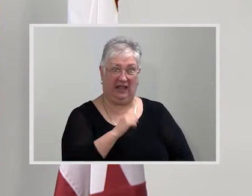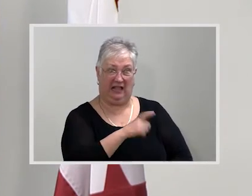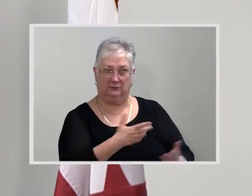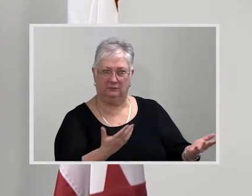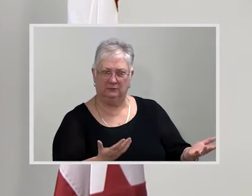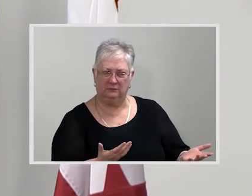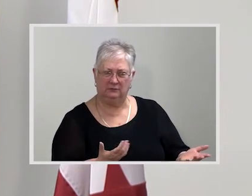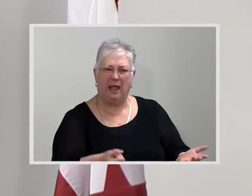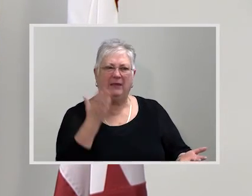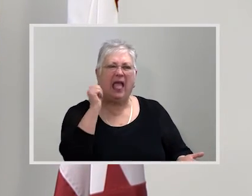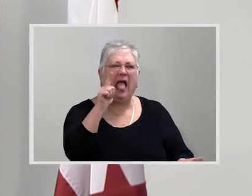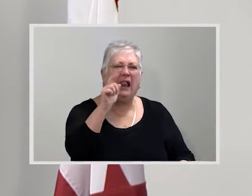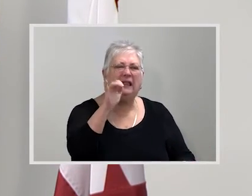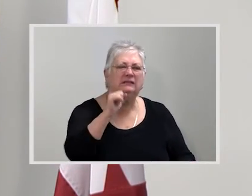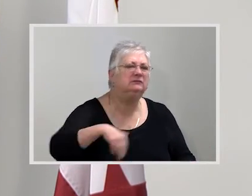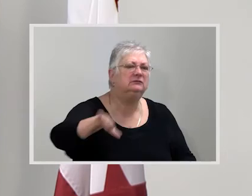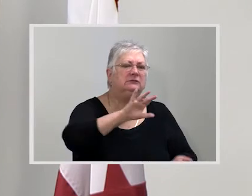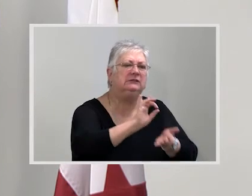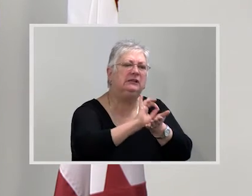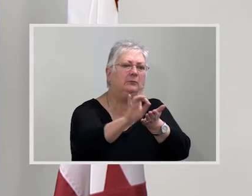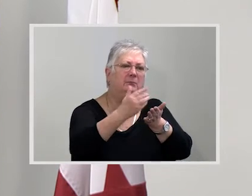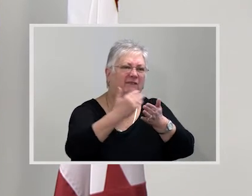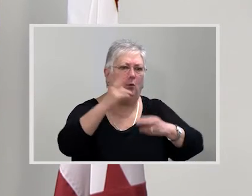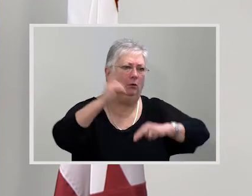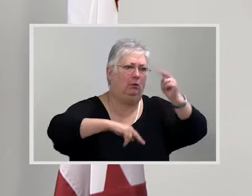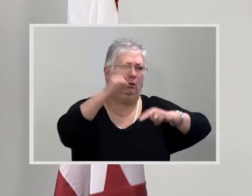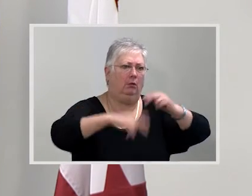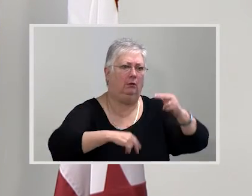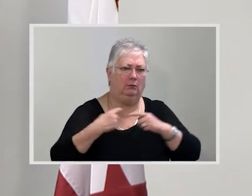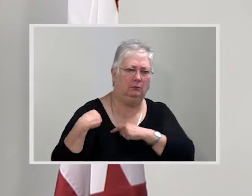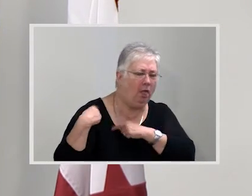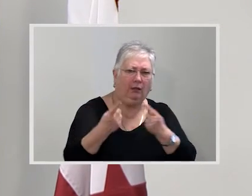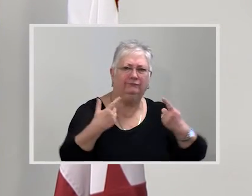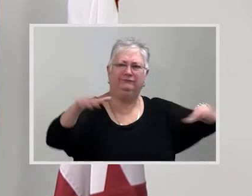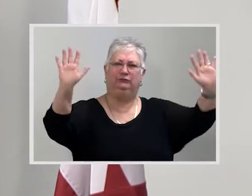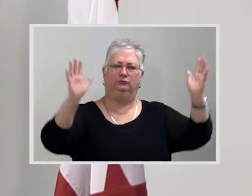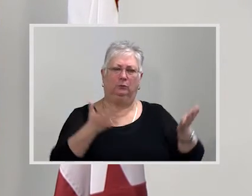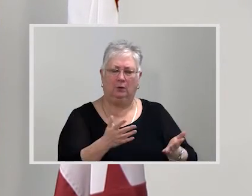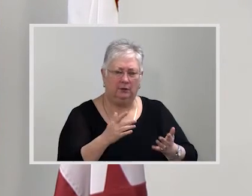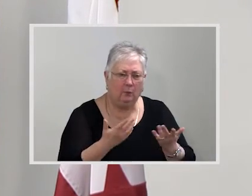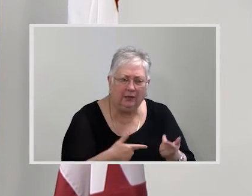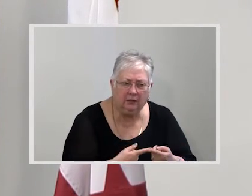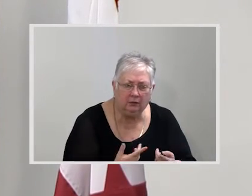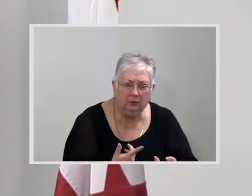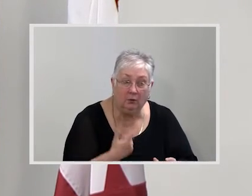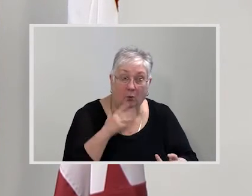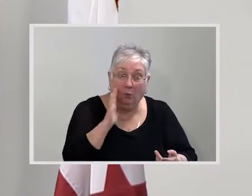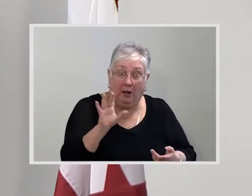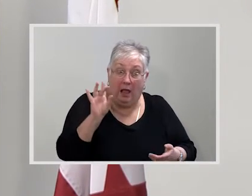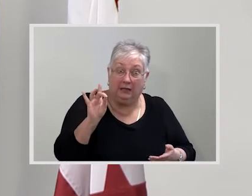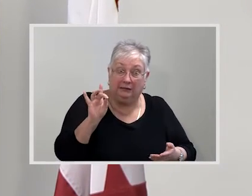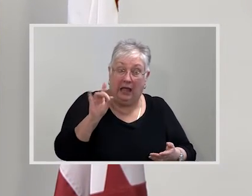NEXT EIGHT WEEKS BEFORE THE CONSTRUCTION SEASON IS OVER? AND THEY SAID WE'RE GOING TO DO EIGHT ALLEYS IN EIGHT WARDS IN EIGHT WEEKS.